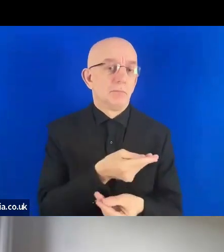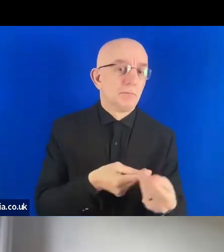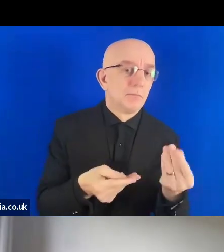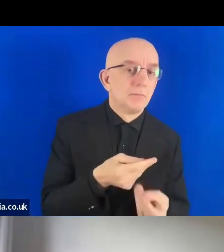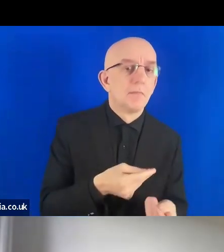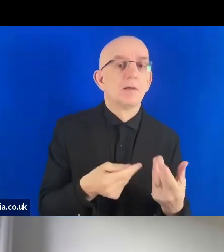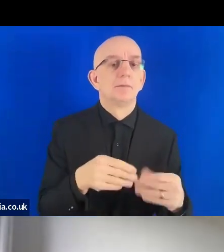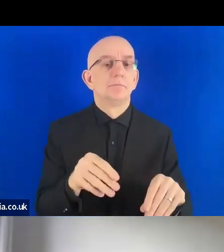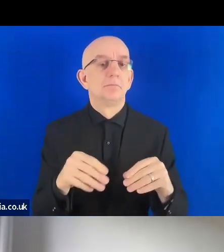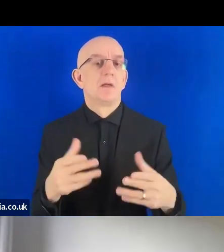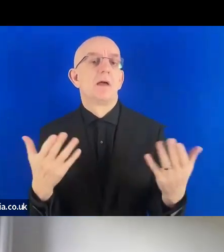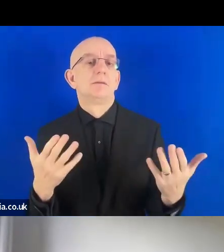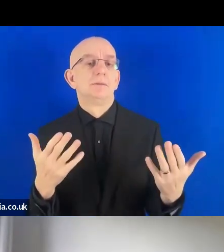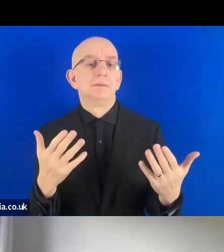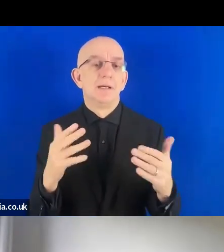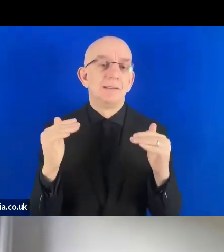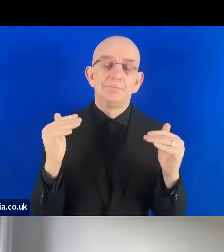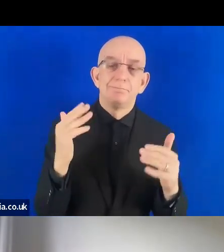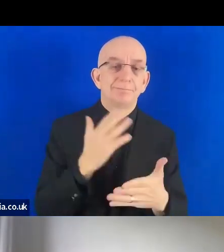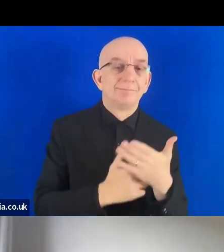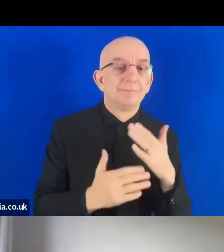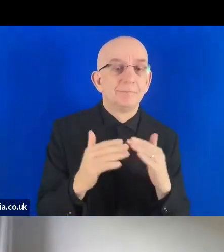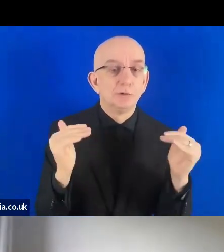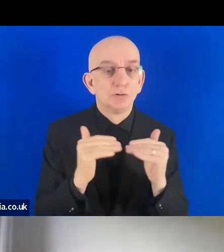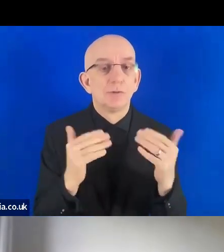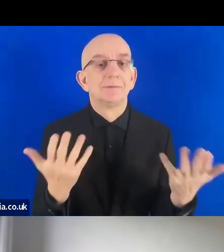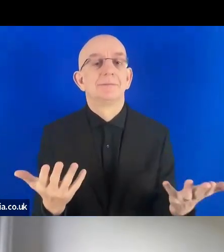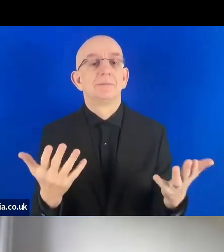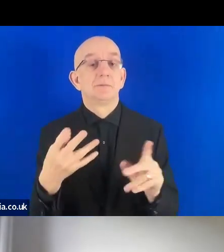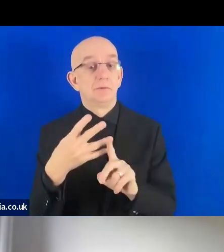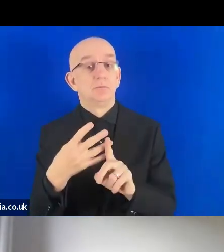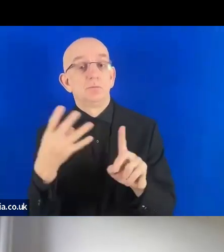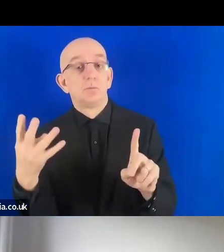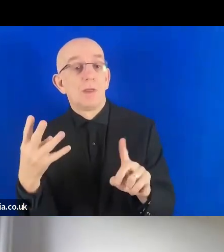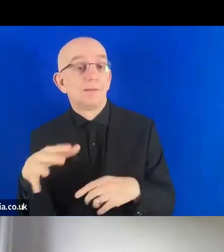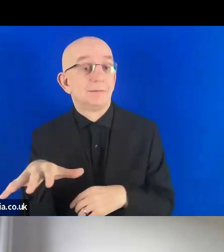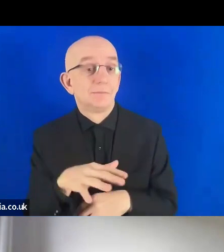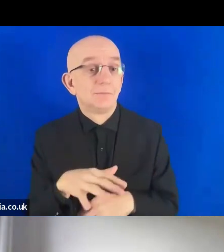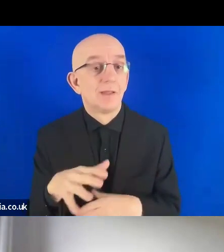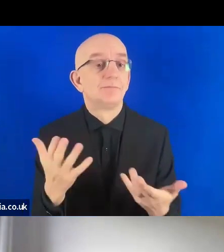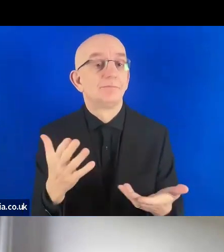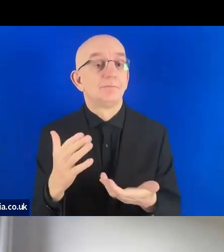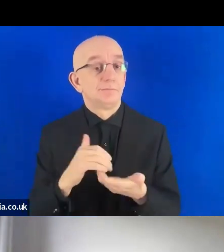I mean, even I haven't seen most of them myself, so I'm really excited to, to experience it myself.